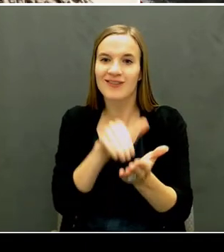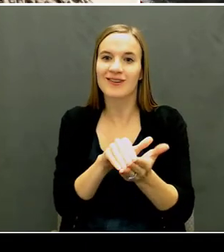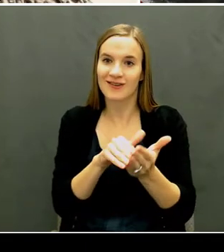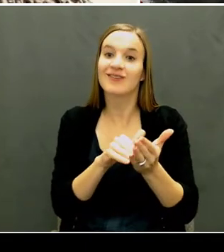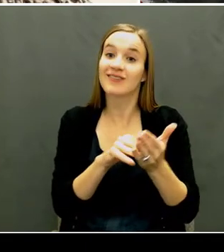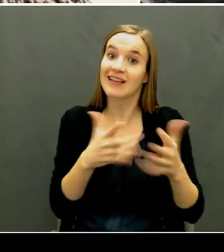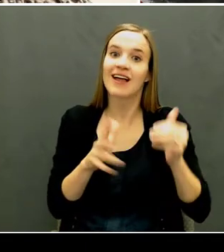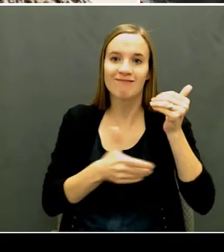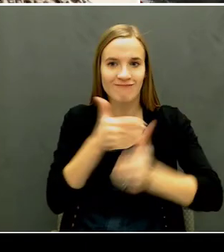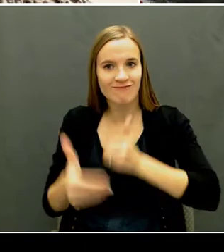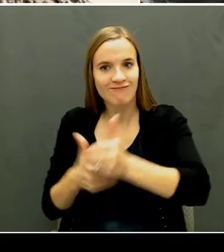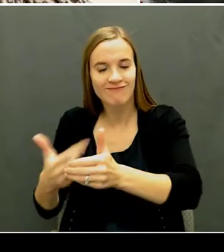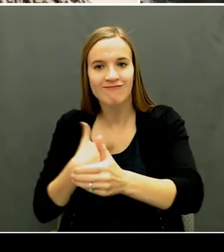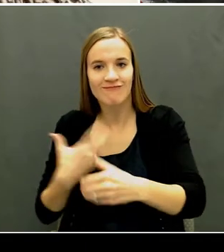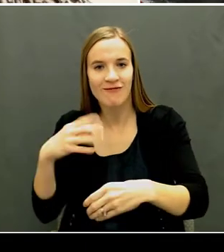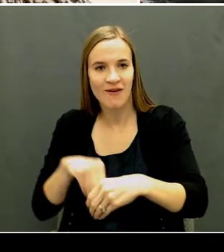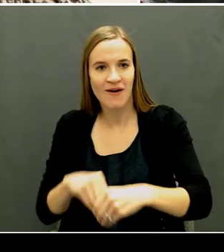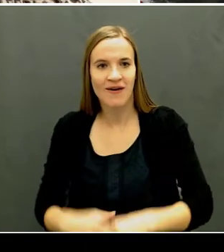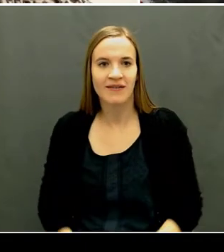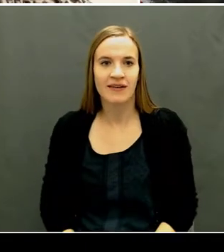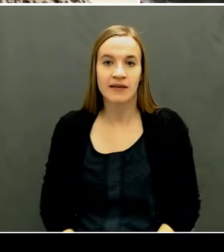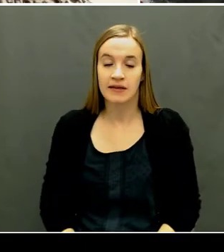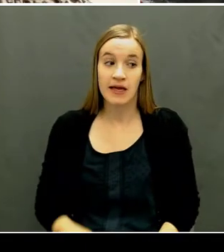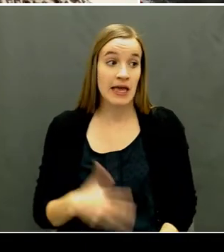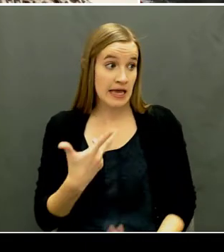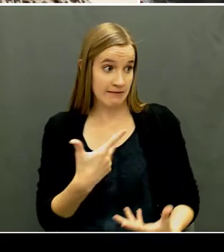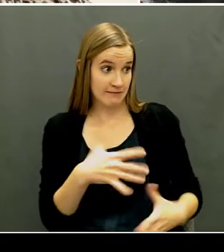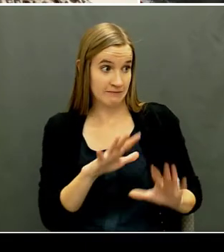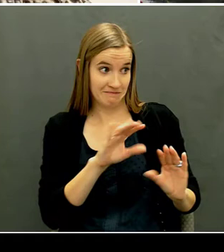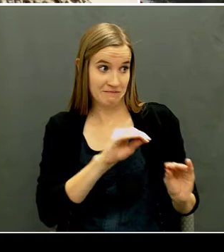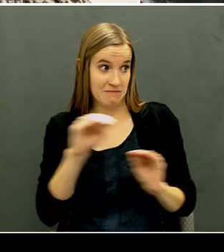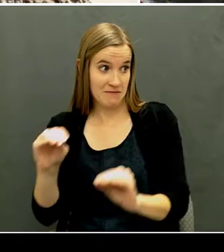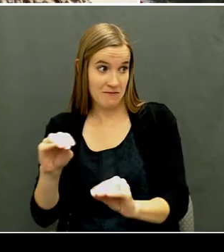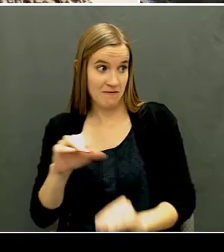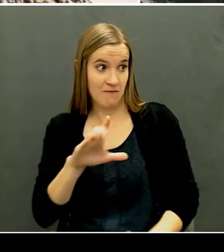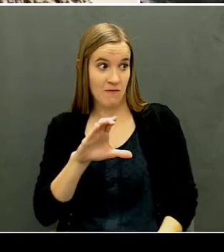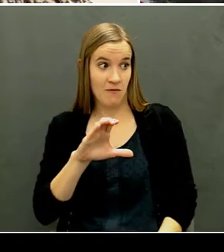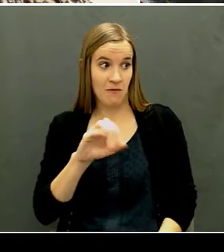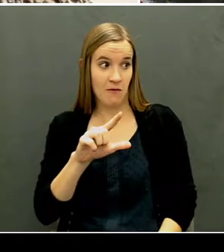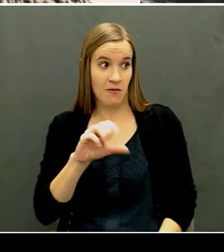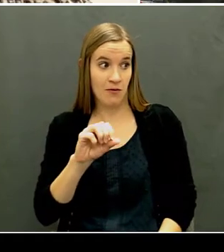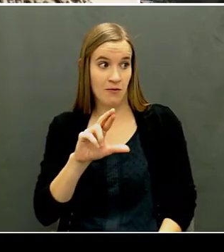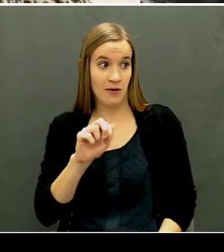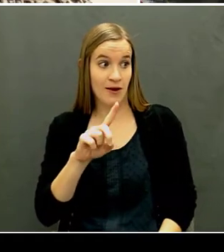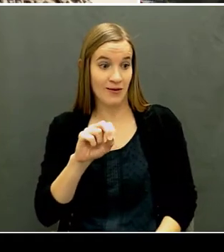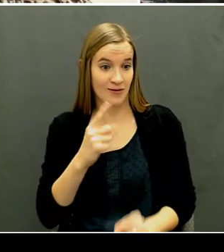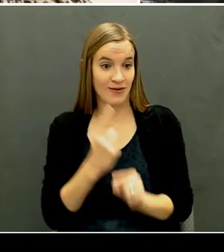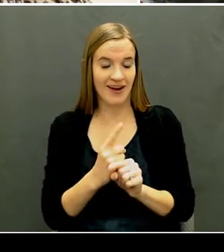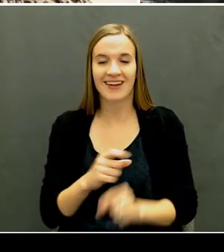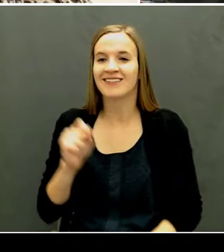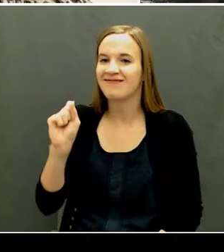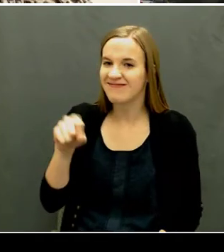Mark Johnson: Moved, got the Colorado got married. Yeah, in 81. And my wife was, Susan, was already